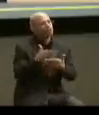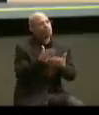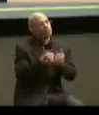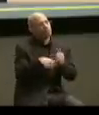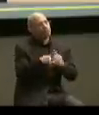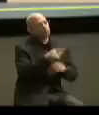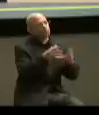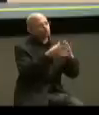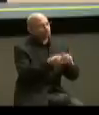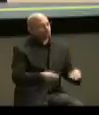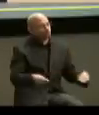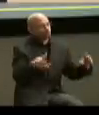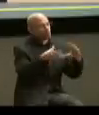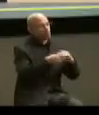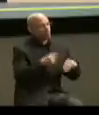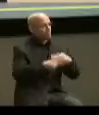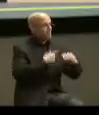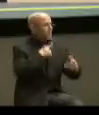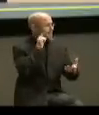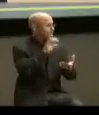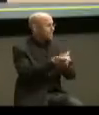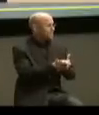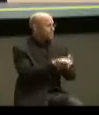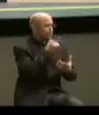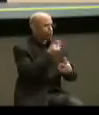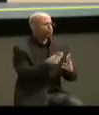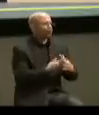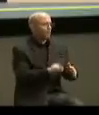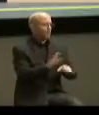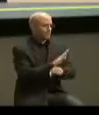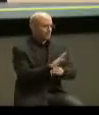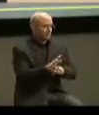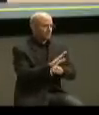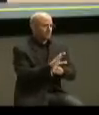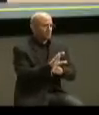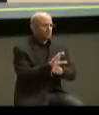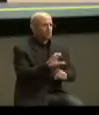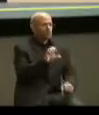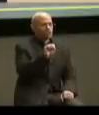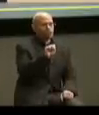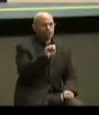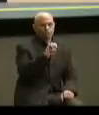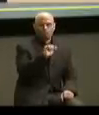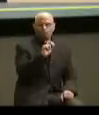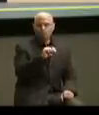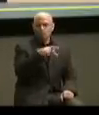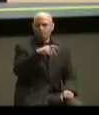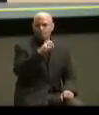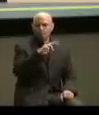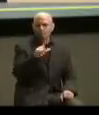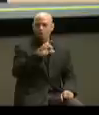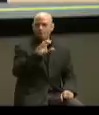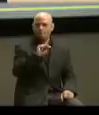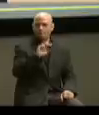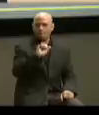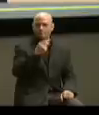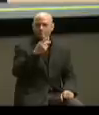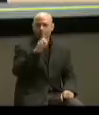I WANTED TO SHARE WITH YOU A STORY STORY ABOUT MY HUSBAND, THE ENTREPRENEUR ENTREPRENEUR.